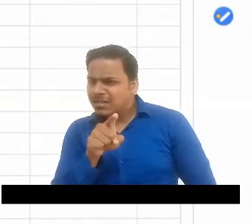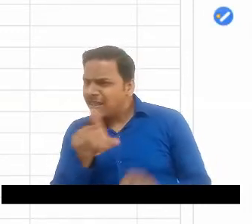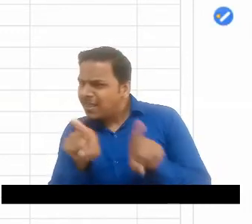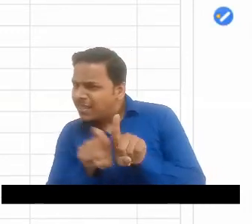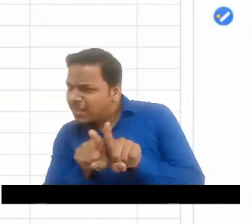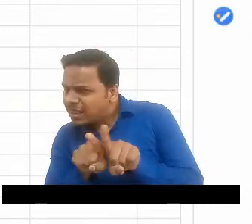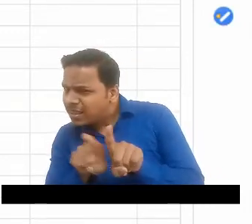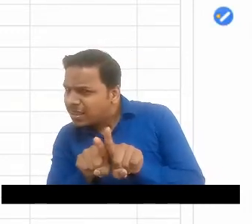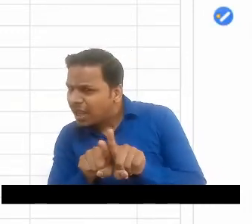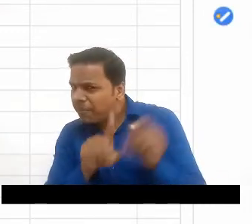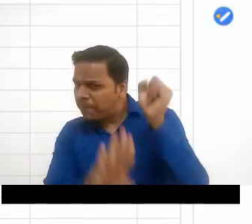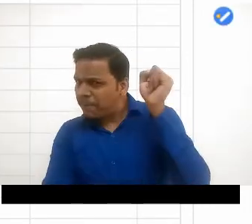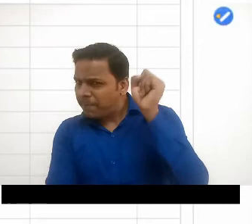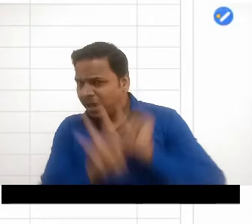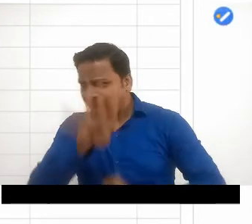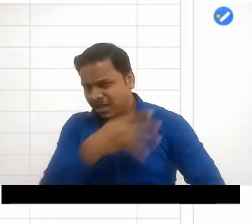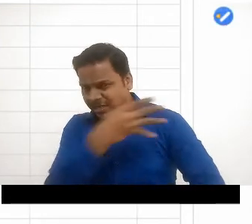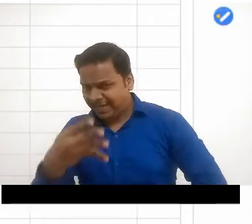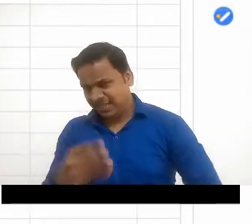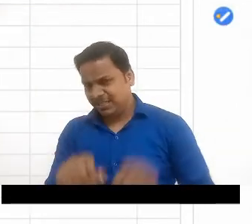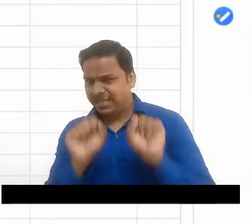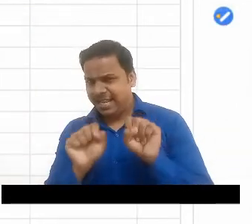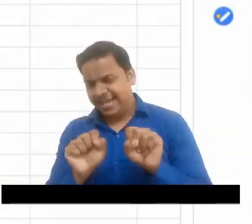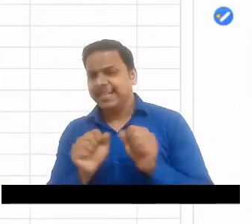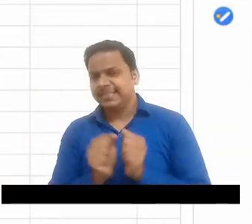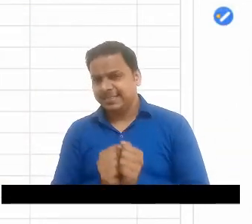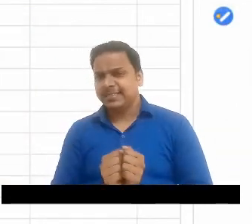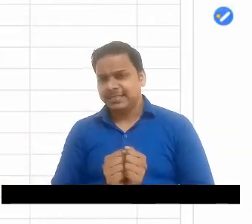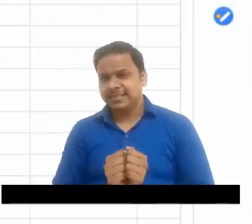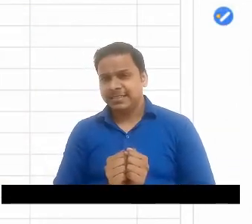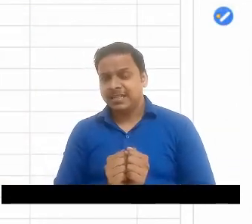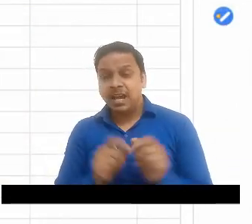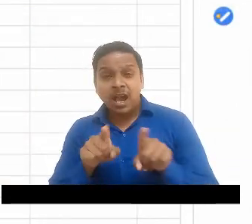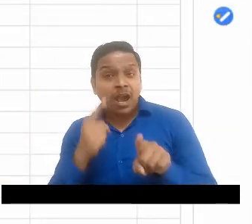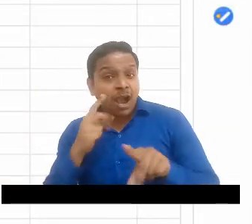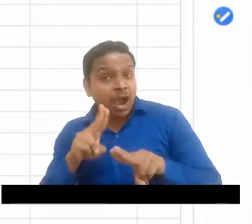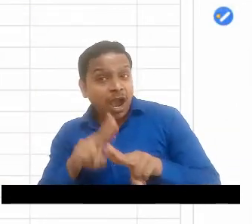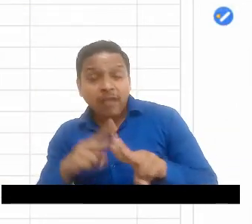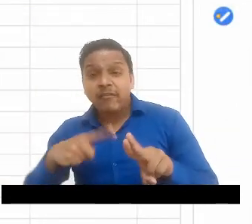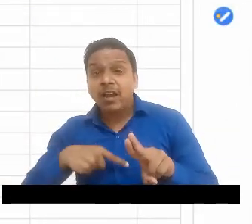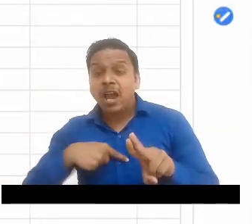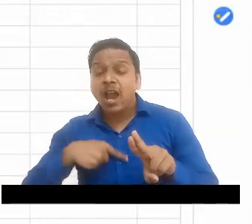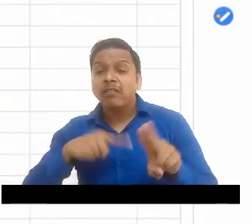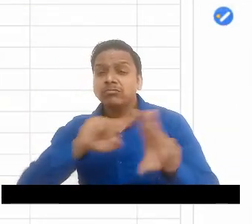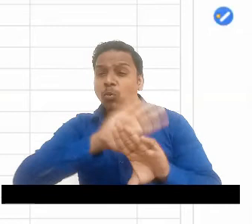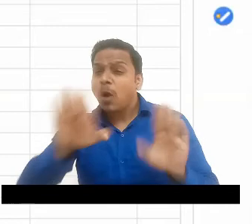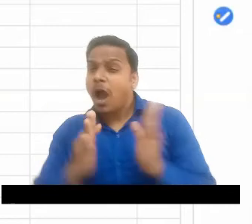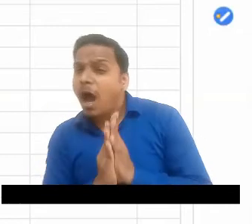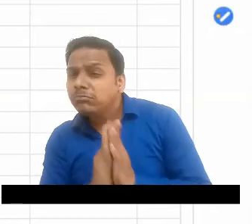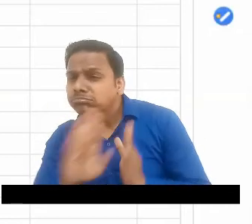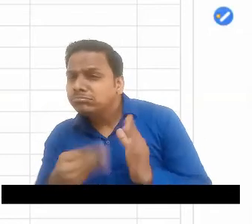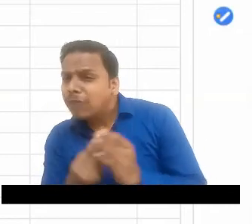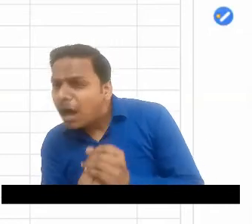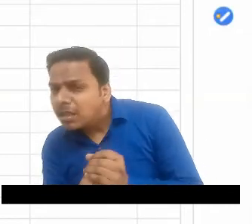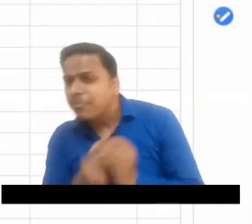similar. This has all the options of excel. If I want to calculate the Sum of all these